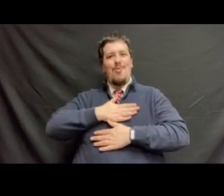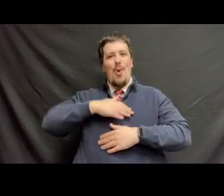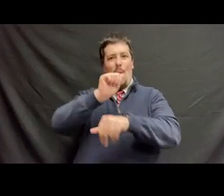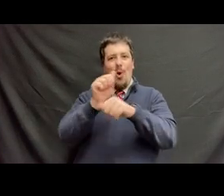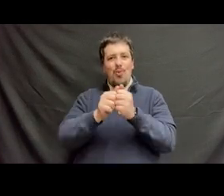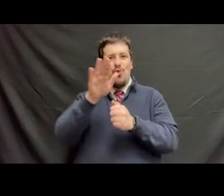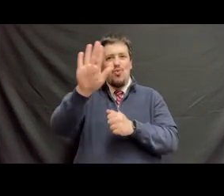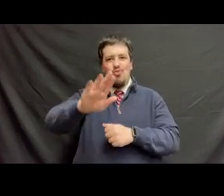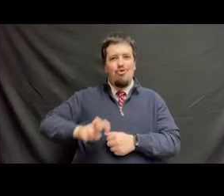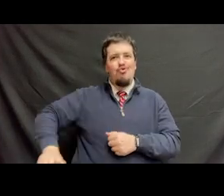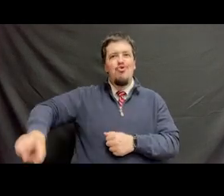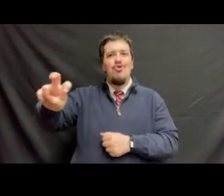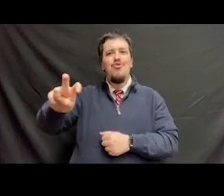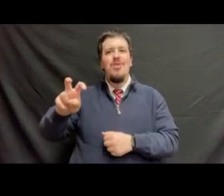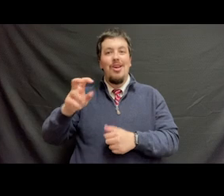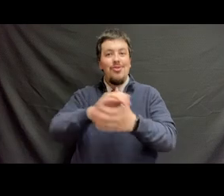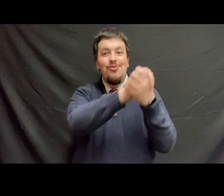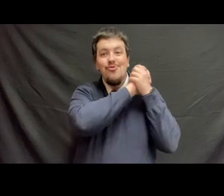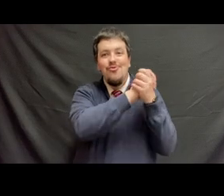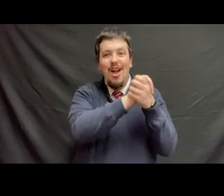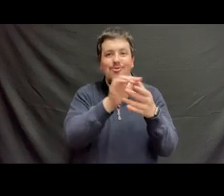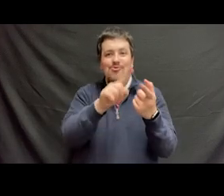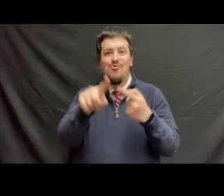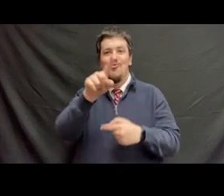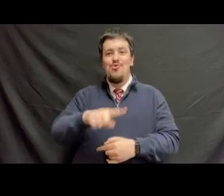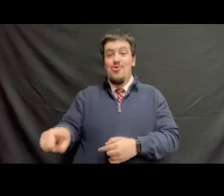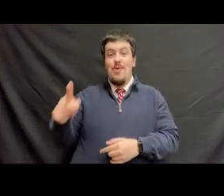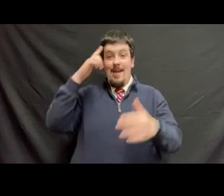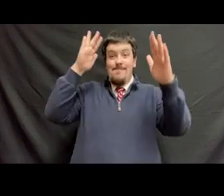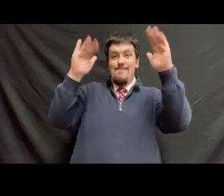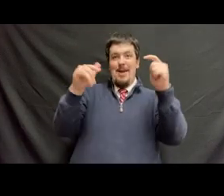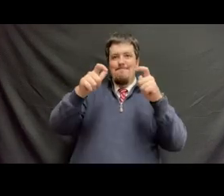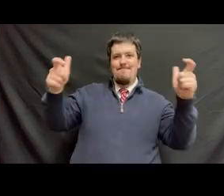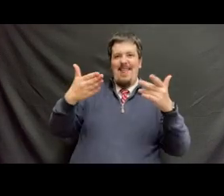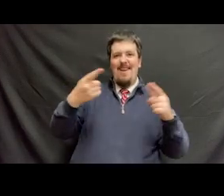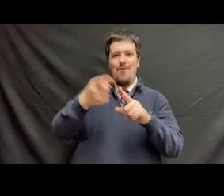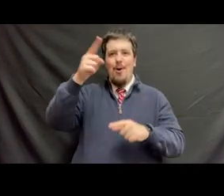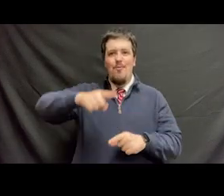to work with you on your journey. Congratulations are in order. We expect great things from you.